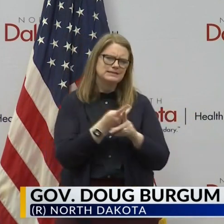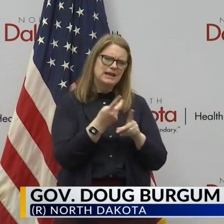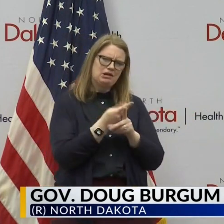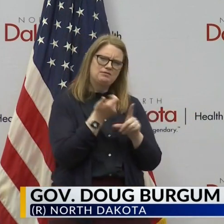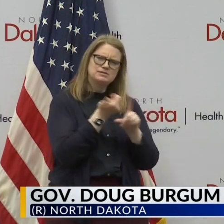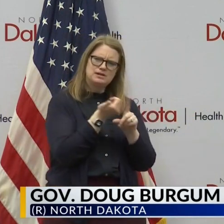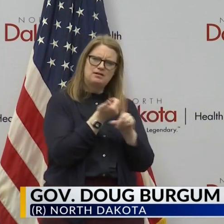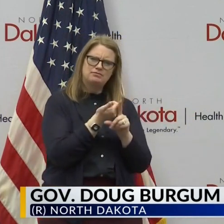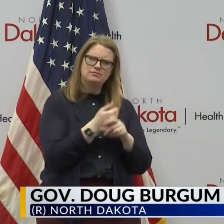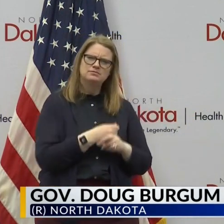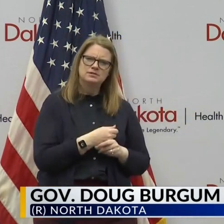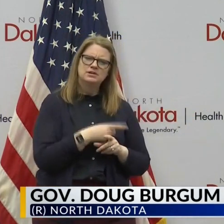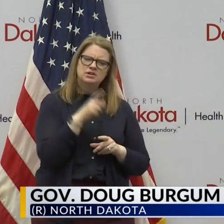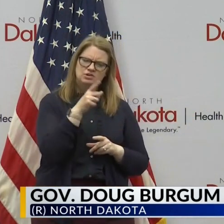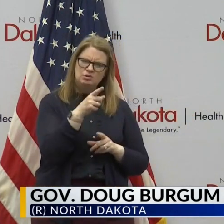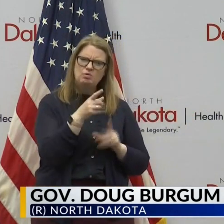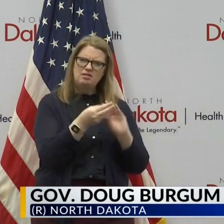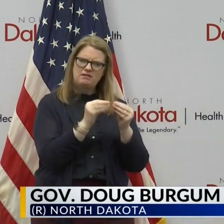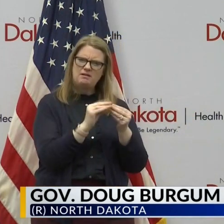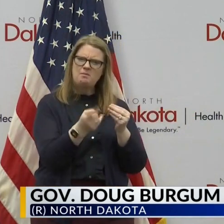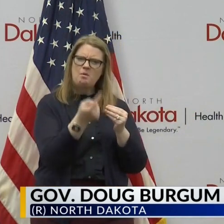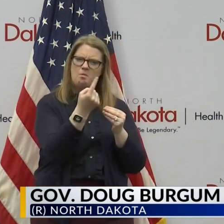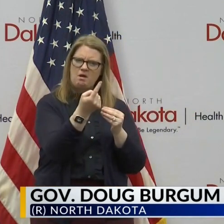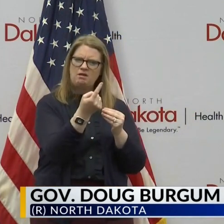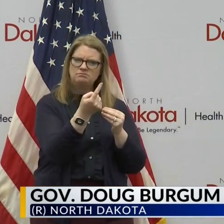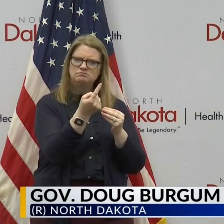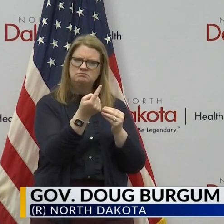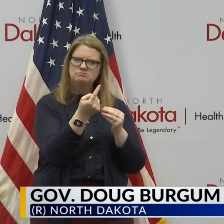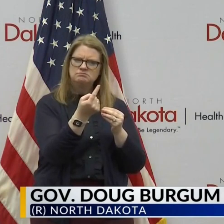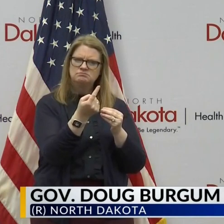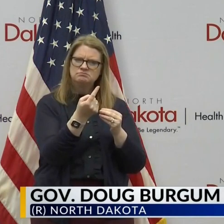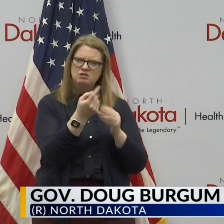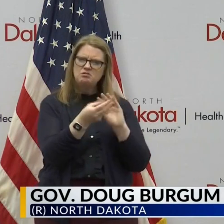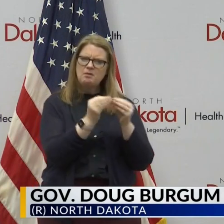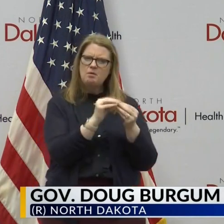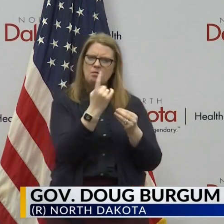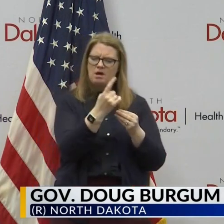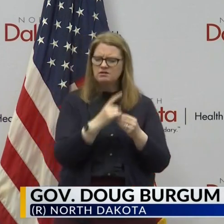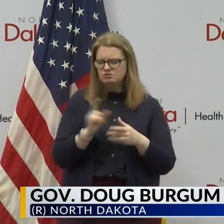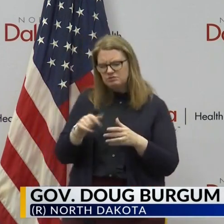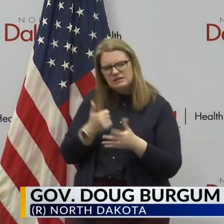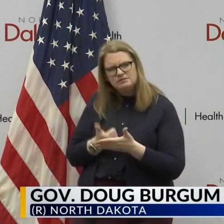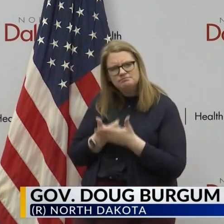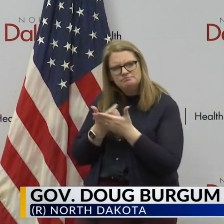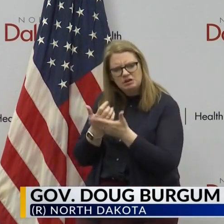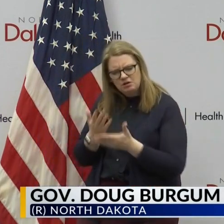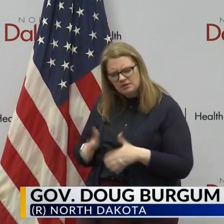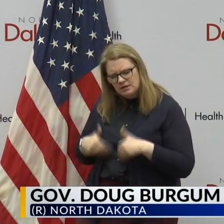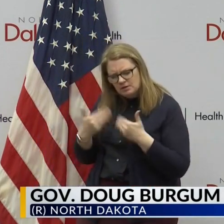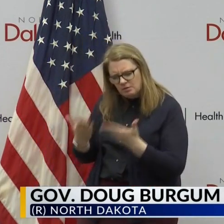INFORMATION UNDER ND.GOV, AND WHEN YOU'RE BUSY TAKING CARE OF YOUR CHILDREN AT HOME, IT'S REALLY IMPORTANT TO TAKE CARE OF YOURSELF.